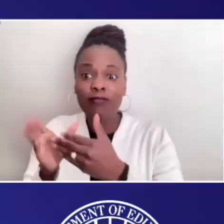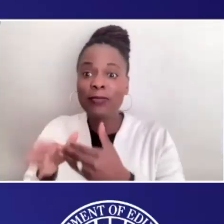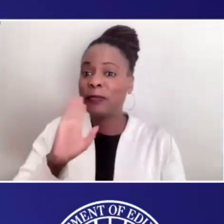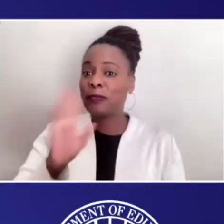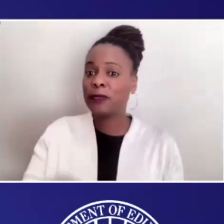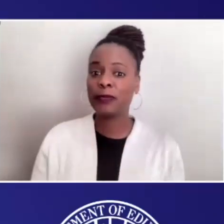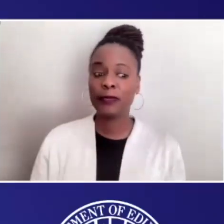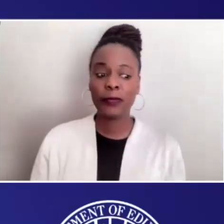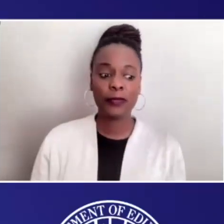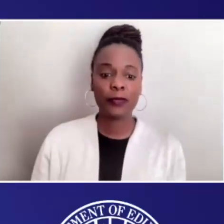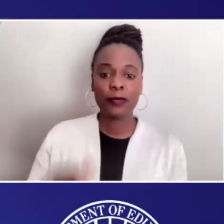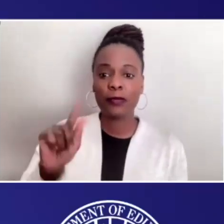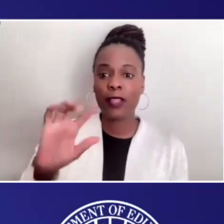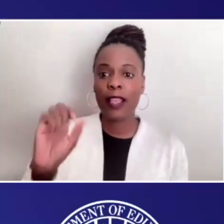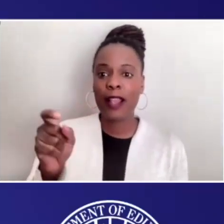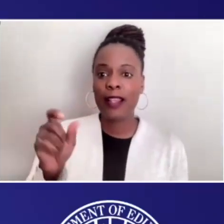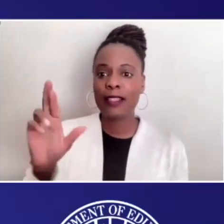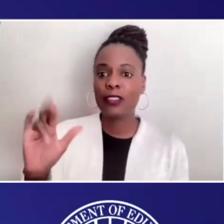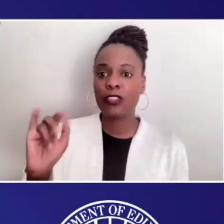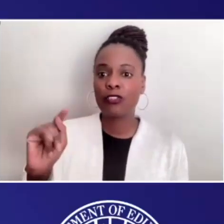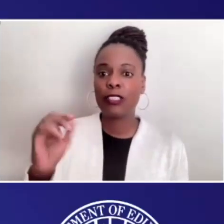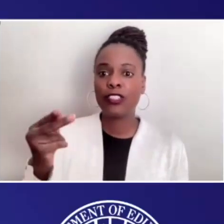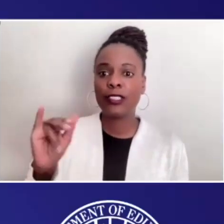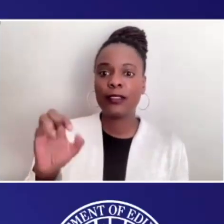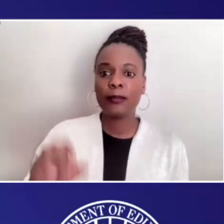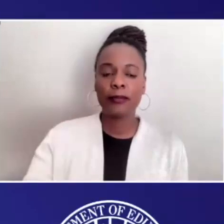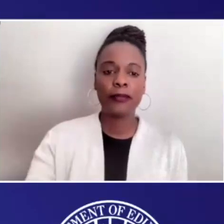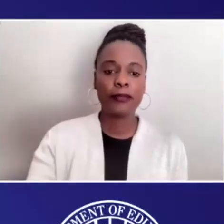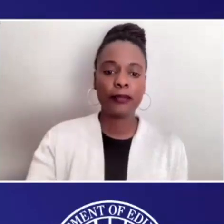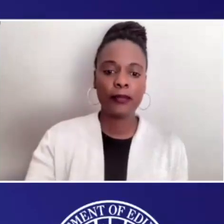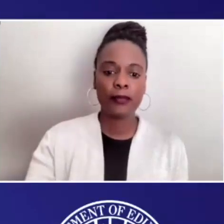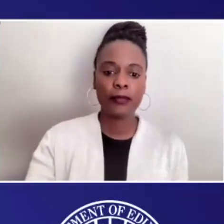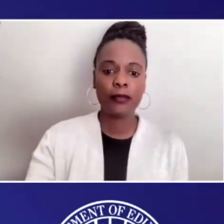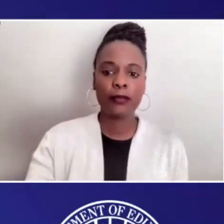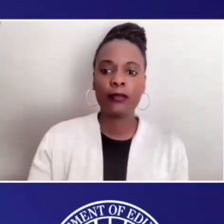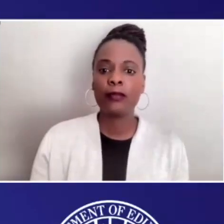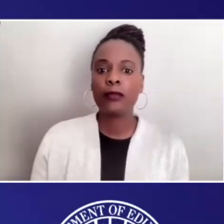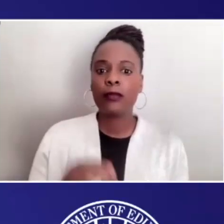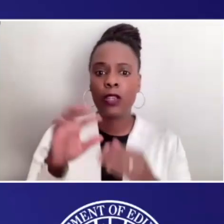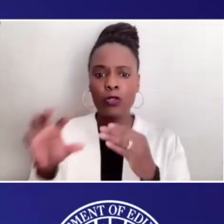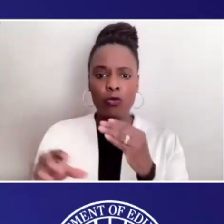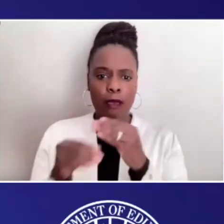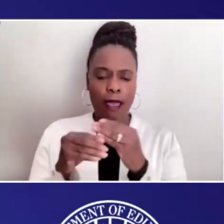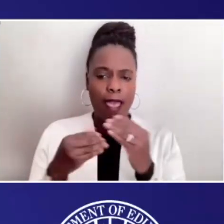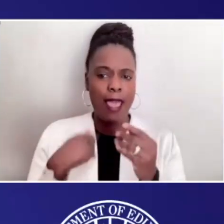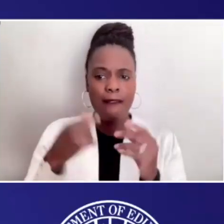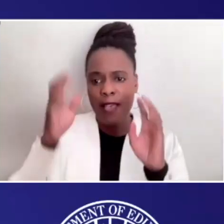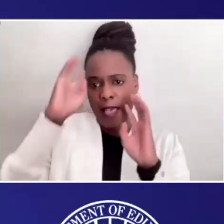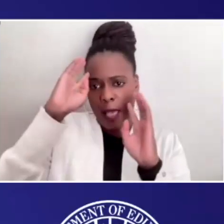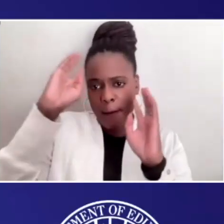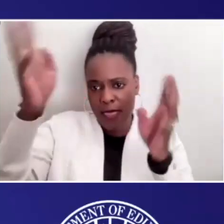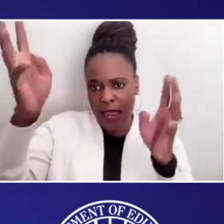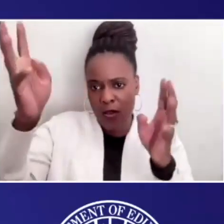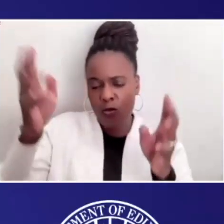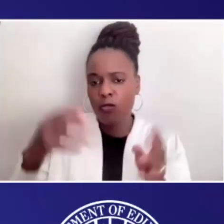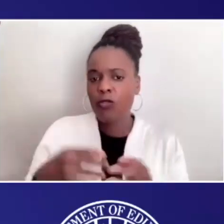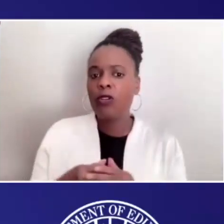Alex Ricci. Just to add some -- I have a hypothetical to add some clarity to how the consensus